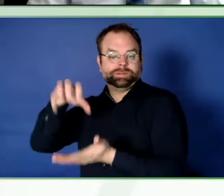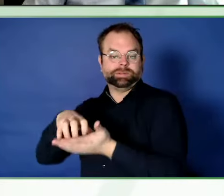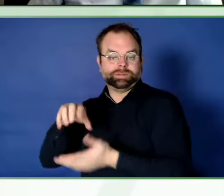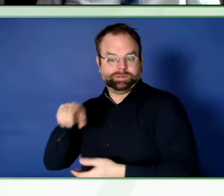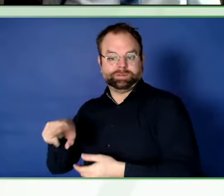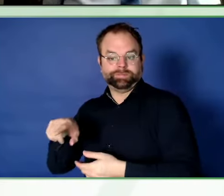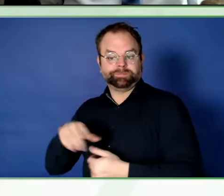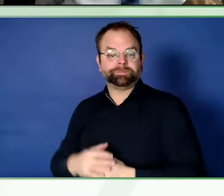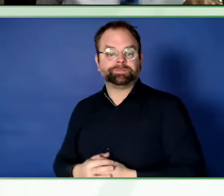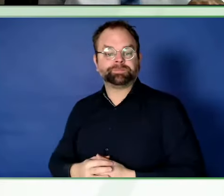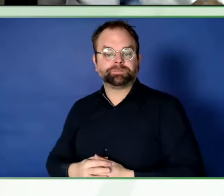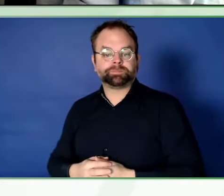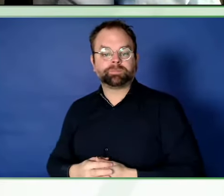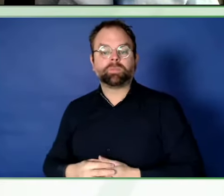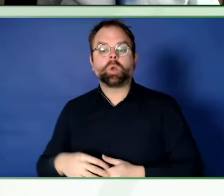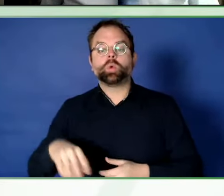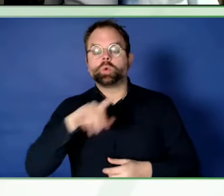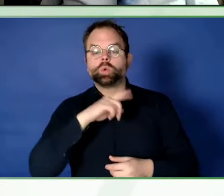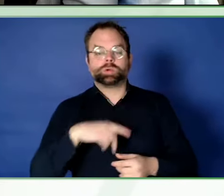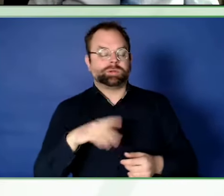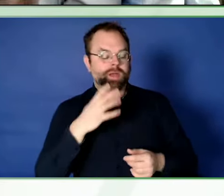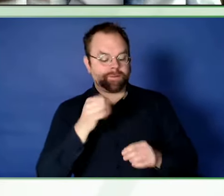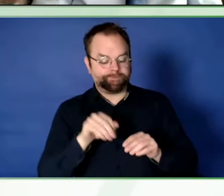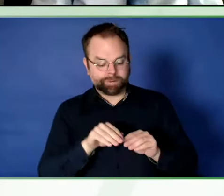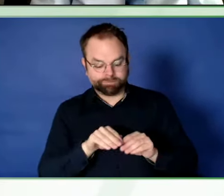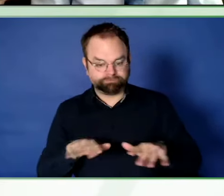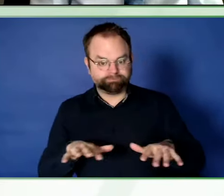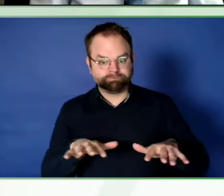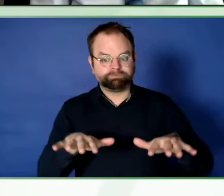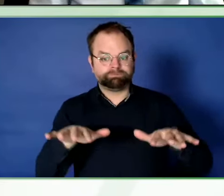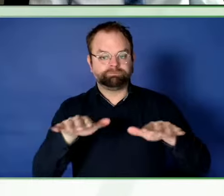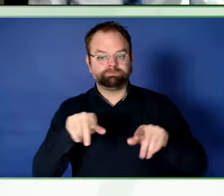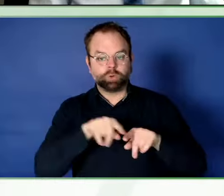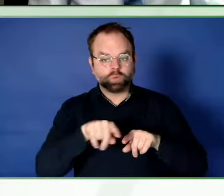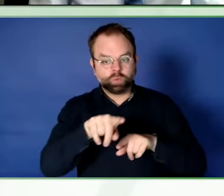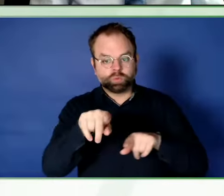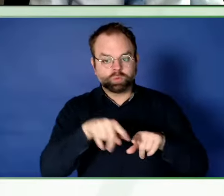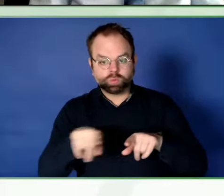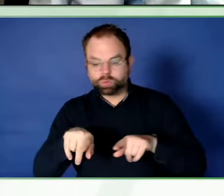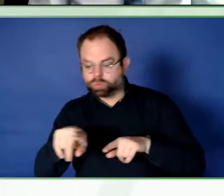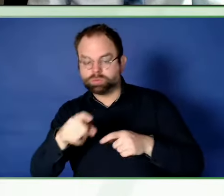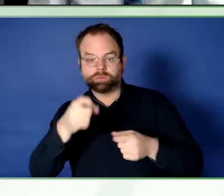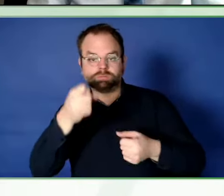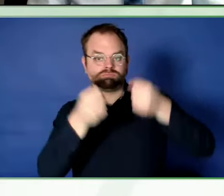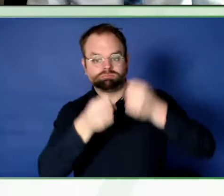We decided to implement in three phases, in a 10 year plan.